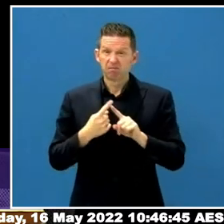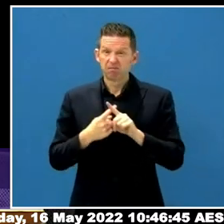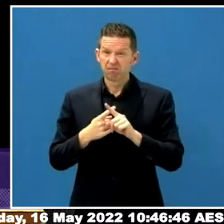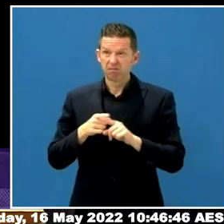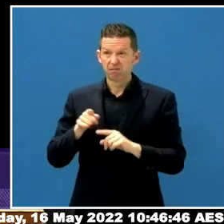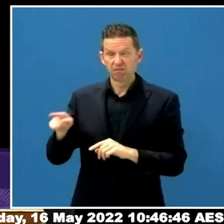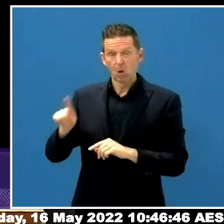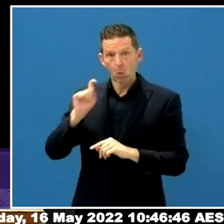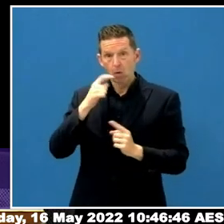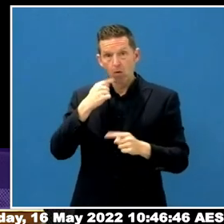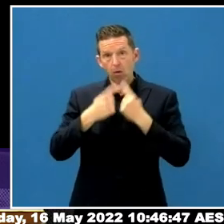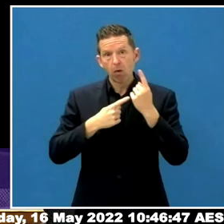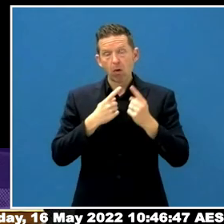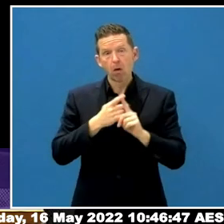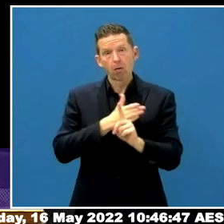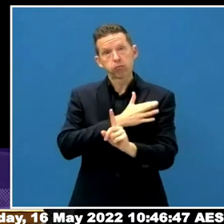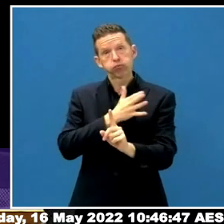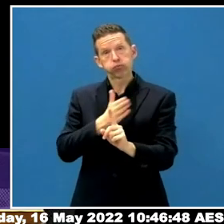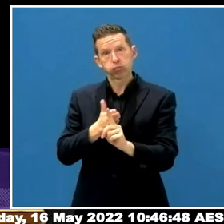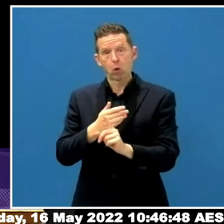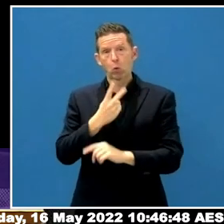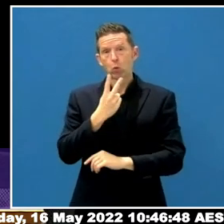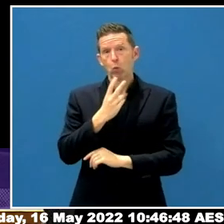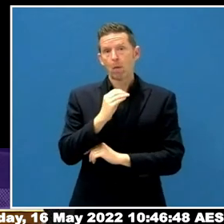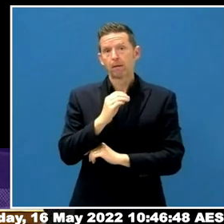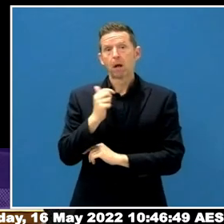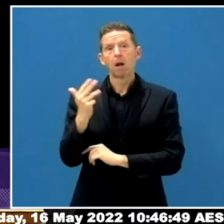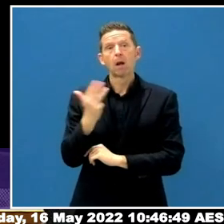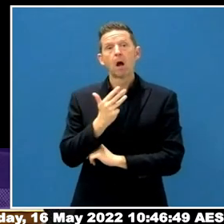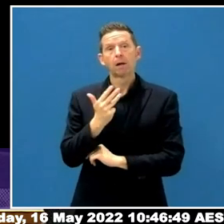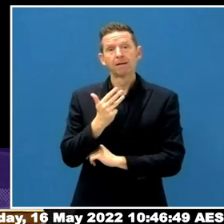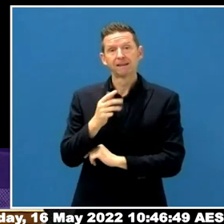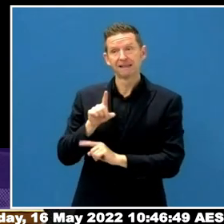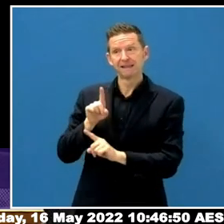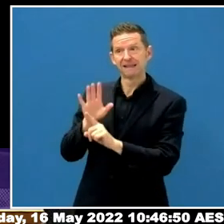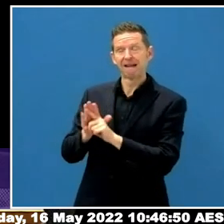point in 2019 where she felt she could no longer cope.